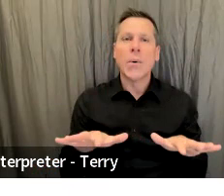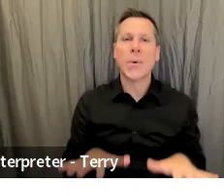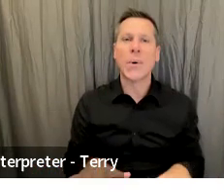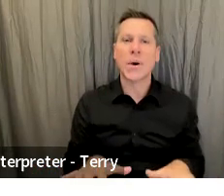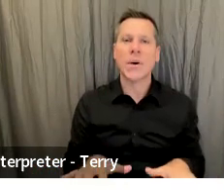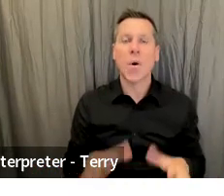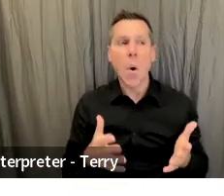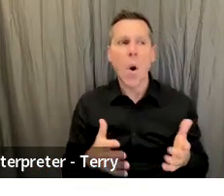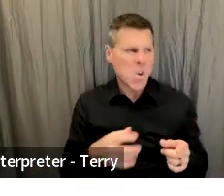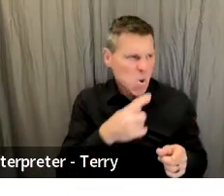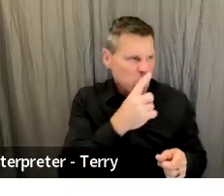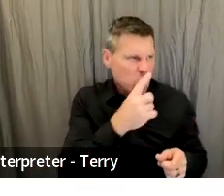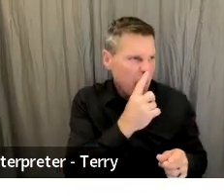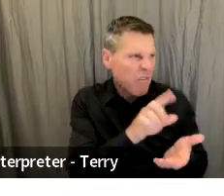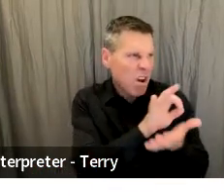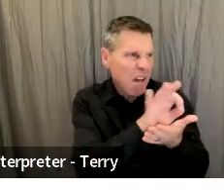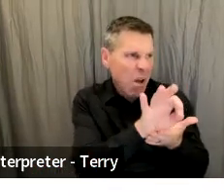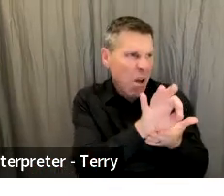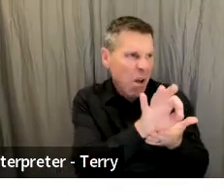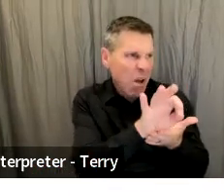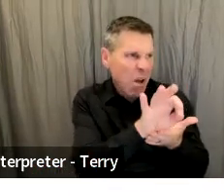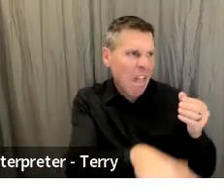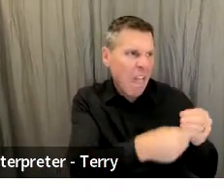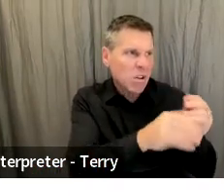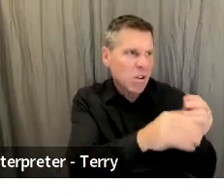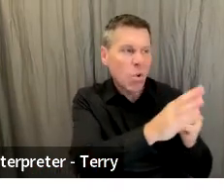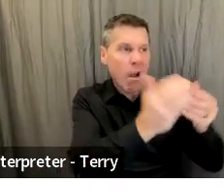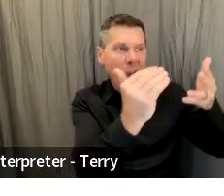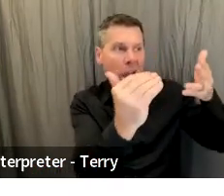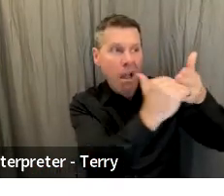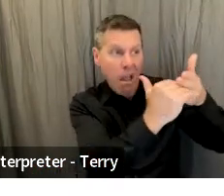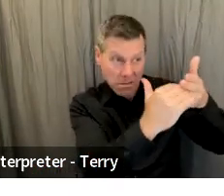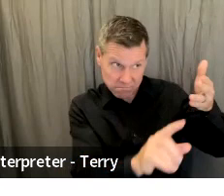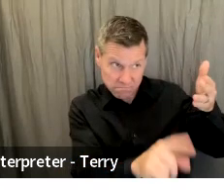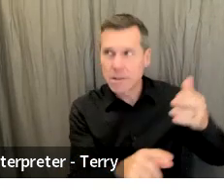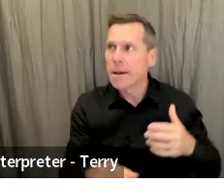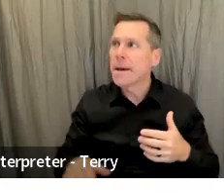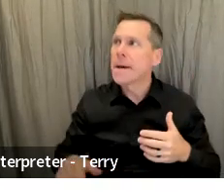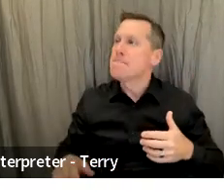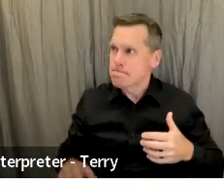like that semester, and they don't have a ton of time for prep. Everything that they need to get started is available.